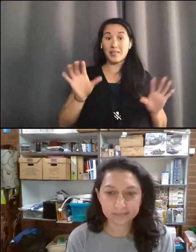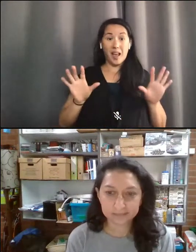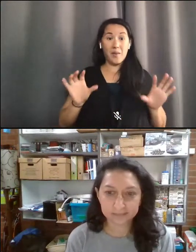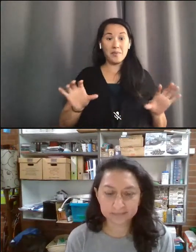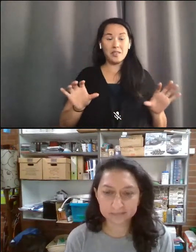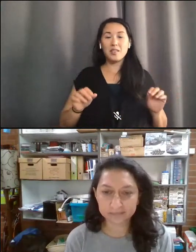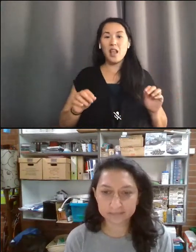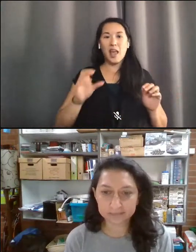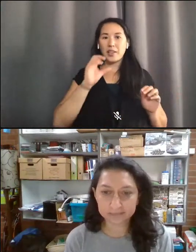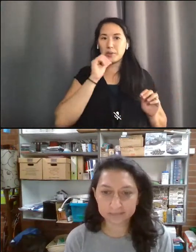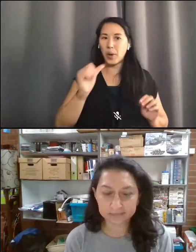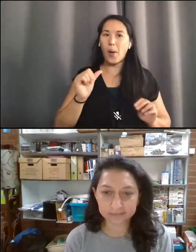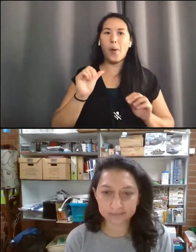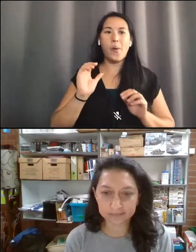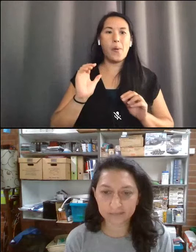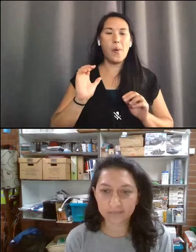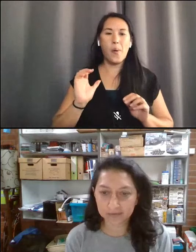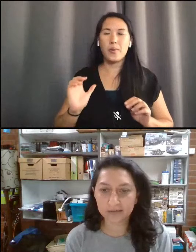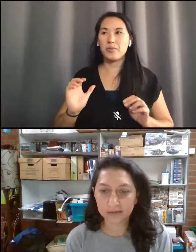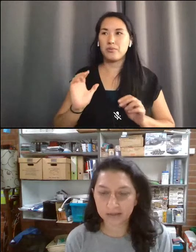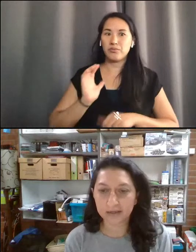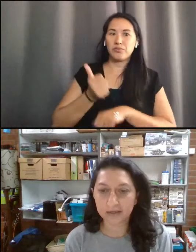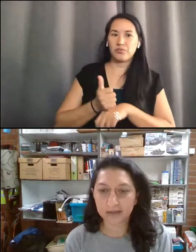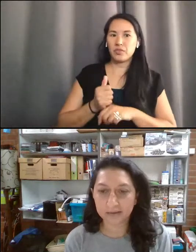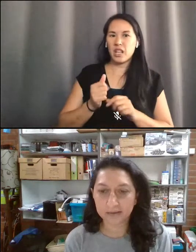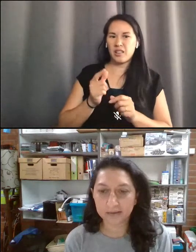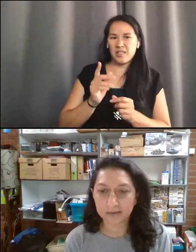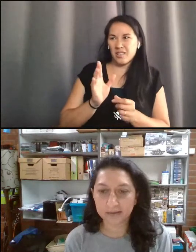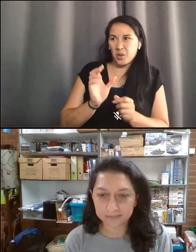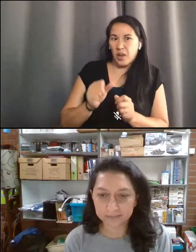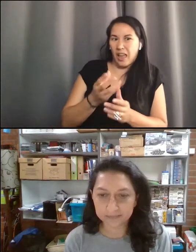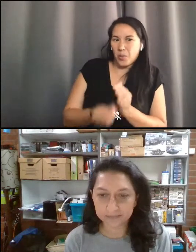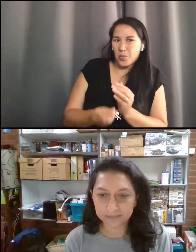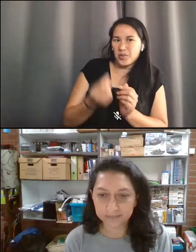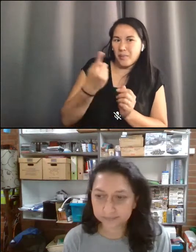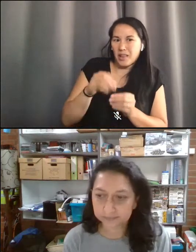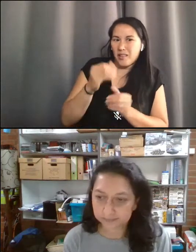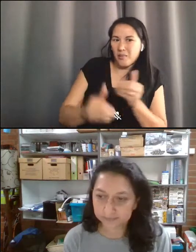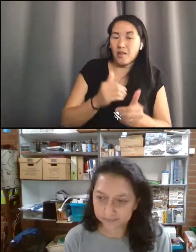you risk losing something in that process so i think universal design in the way that i work with